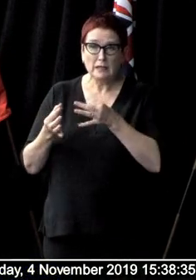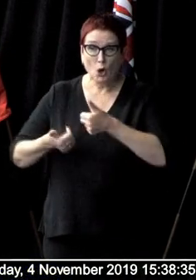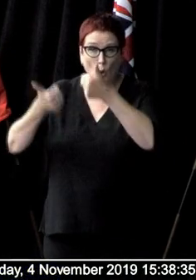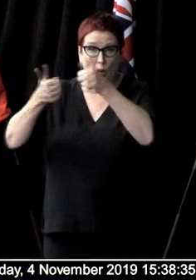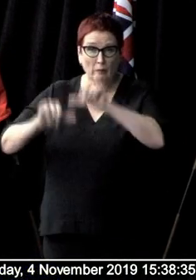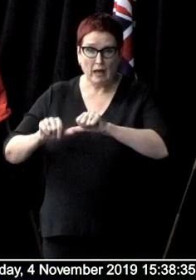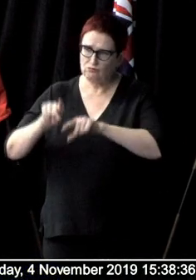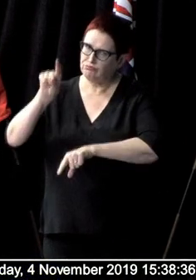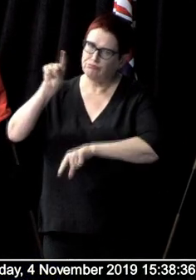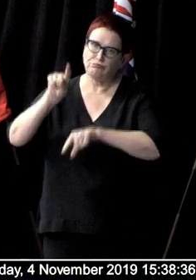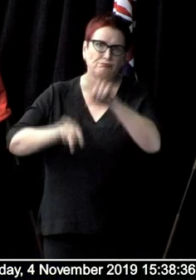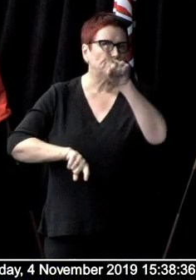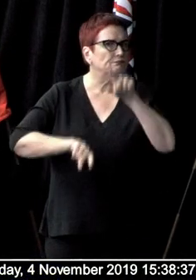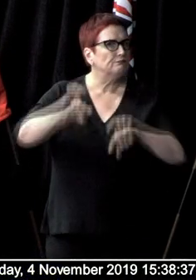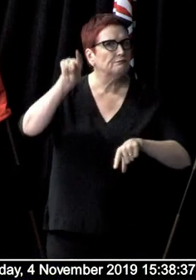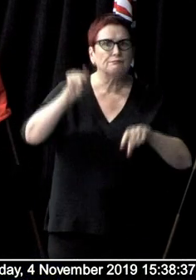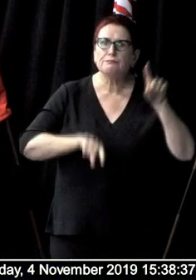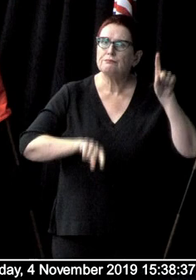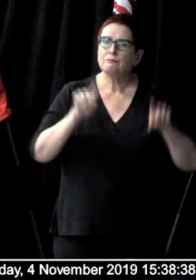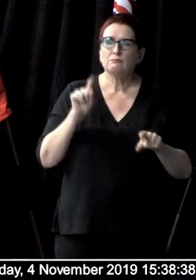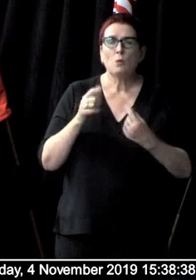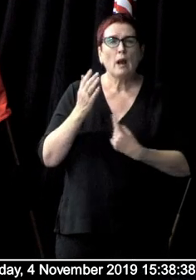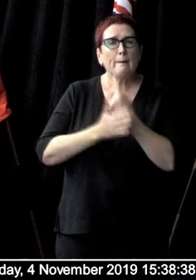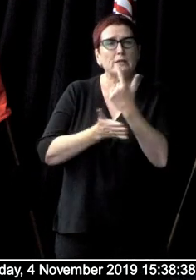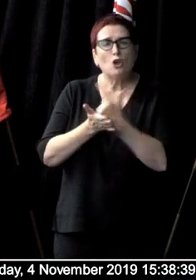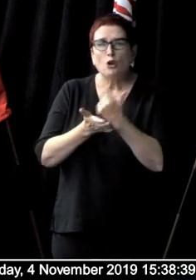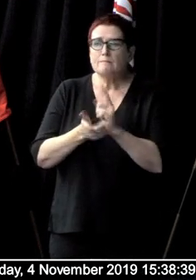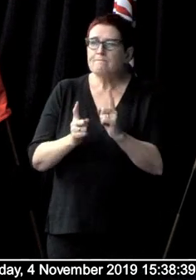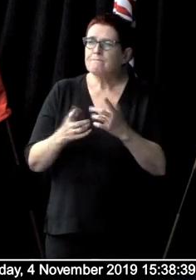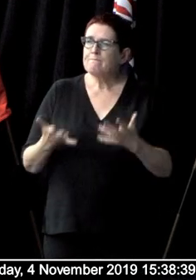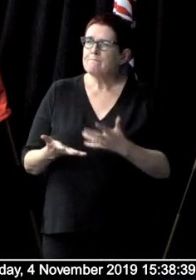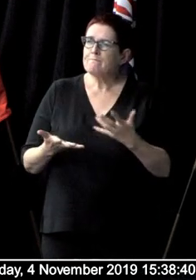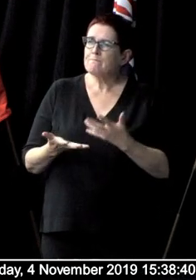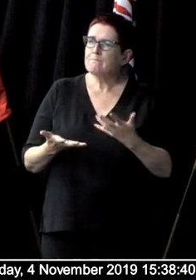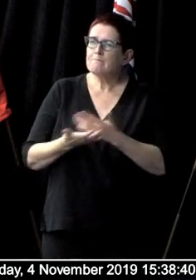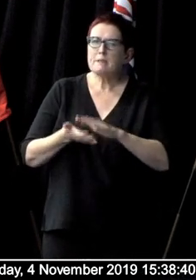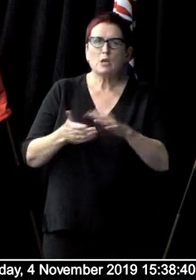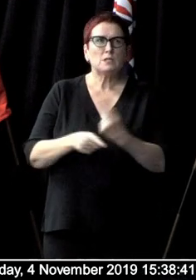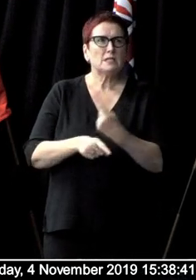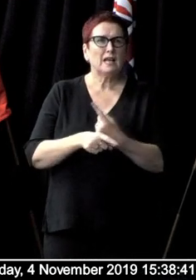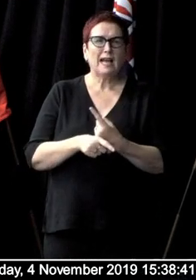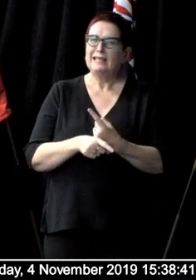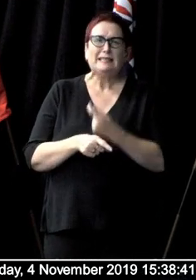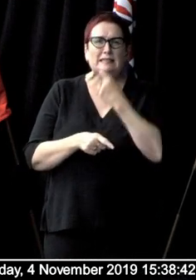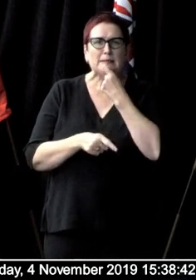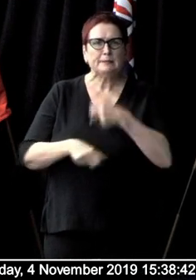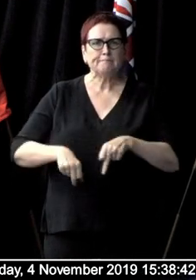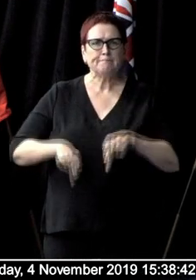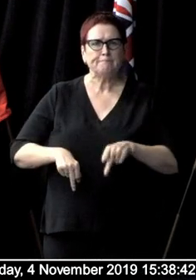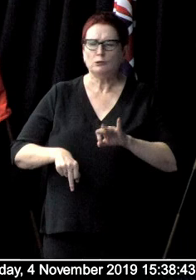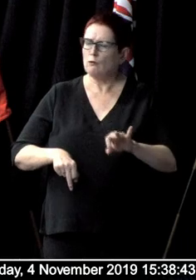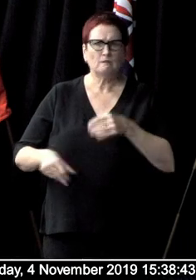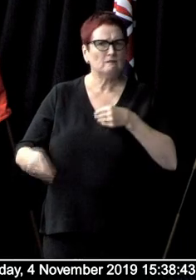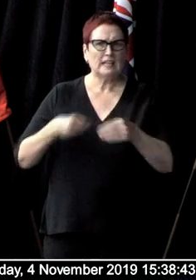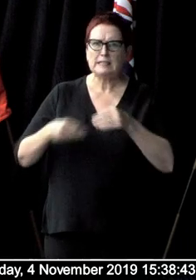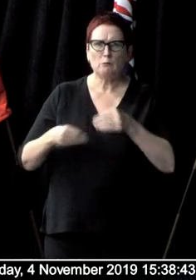Generally, I think there is still an inflexibility in many school cultures,